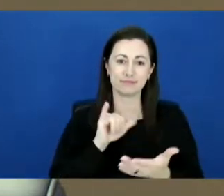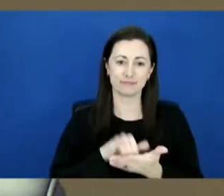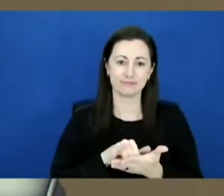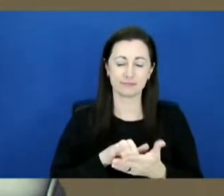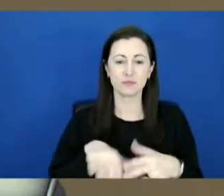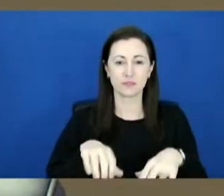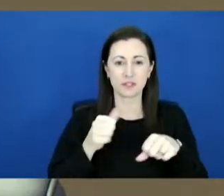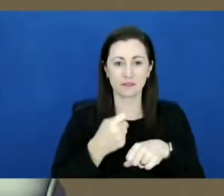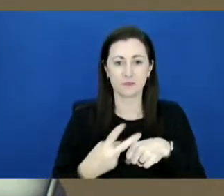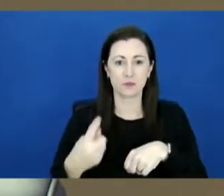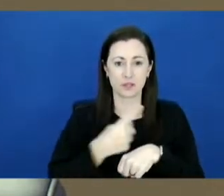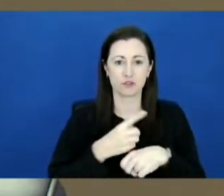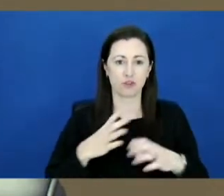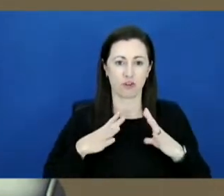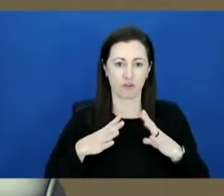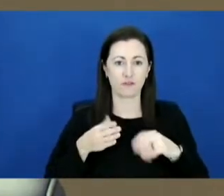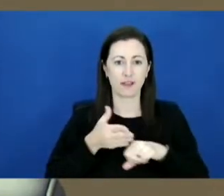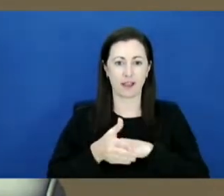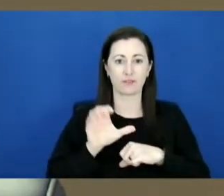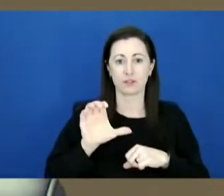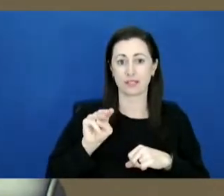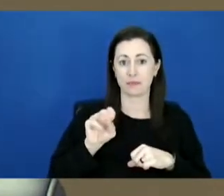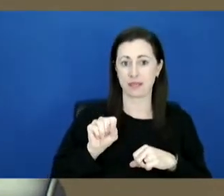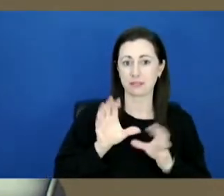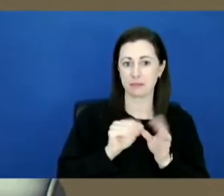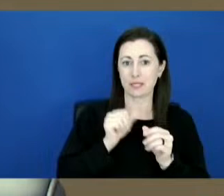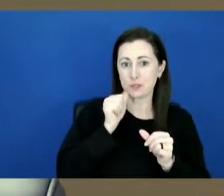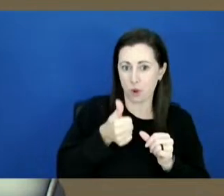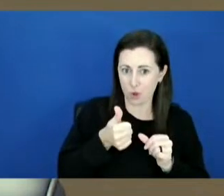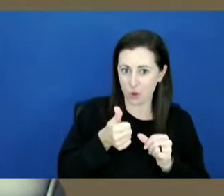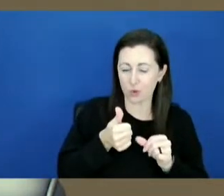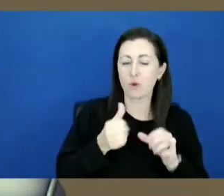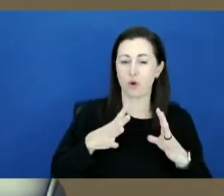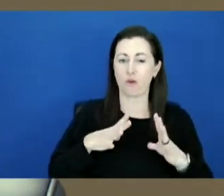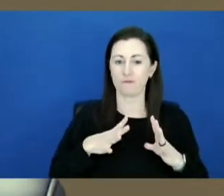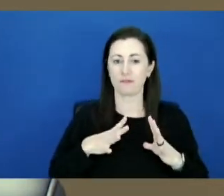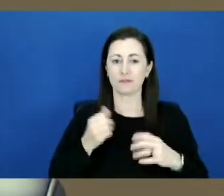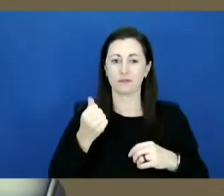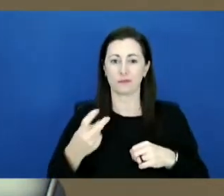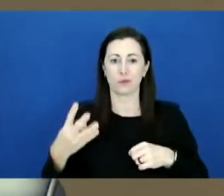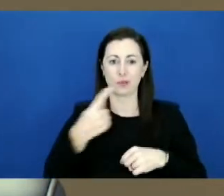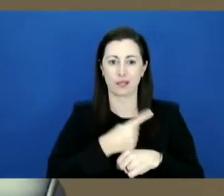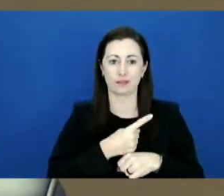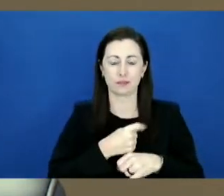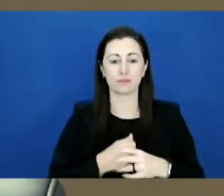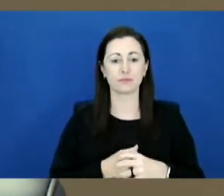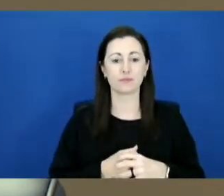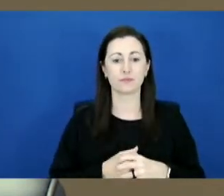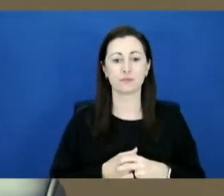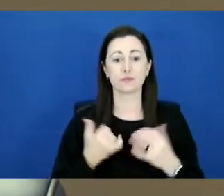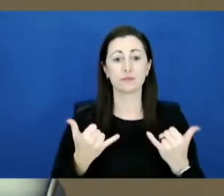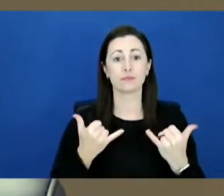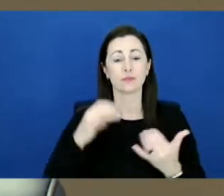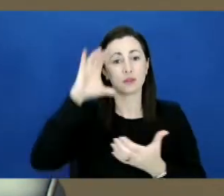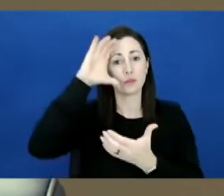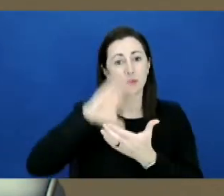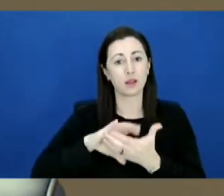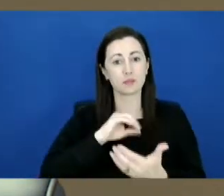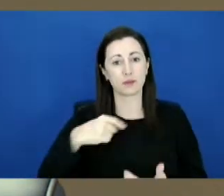AND SO WE'RE SUPER EXCITED ABOUT THAT. I'M GOING BE TAKING A FEW DAYS